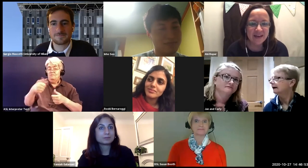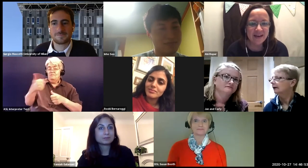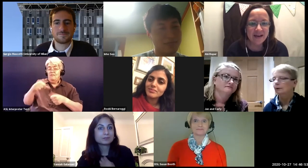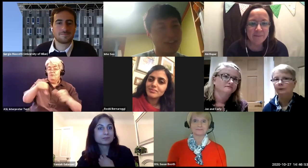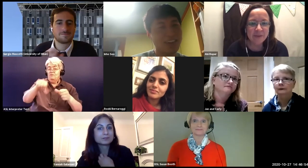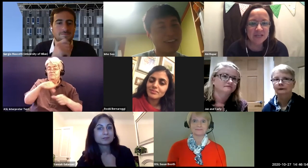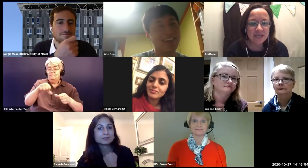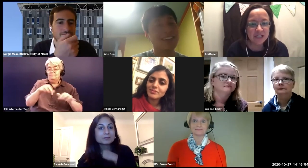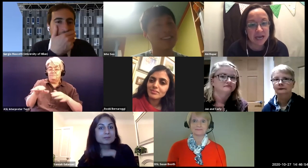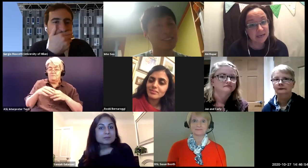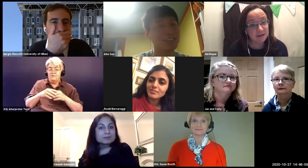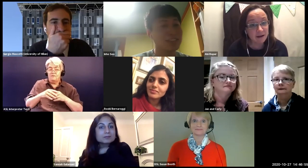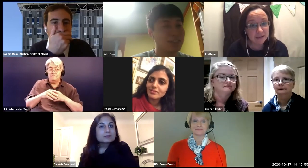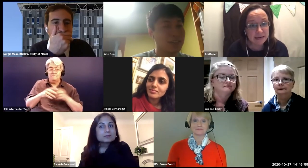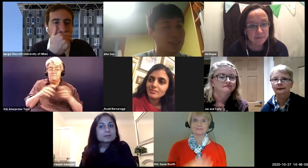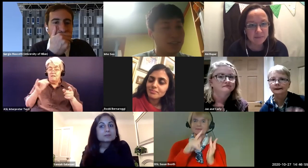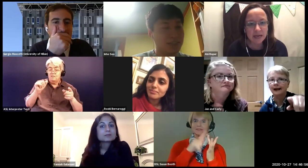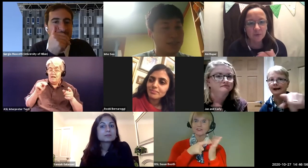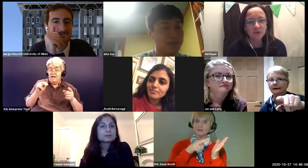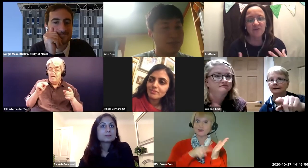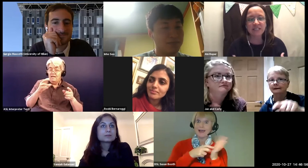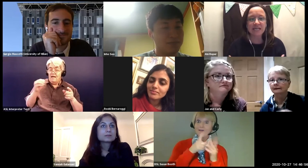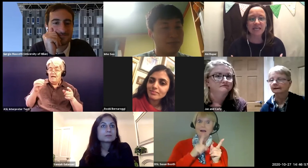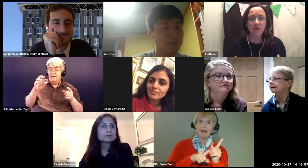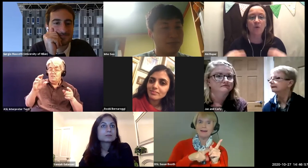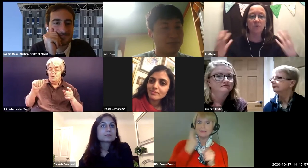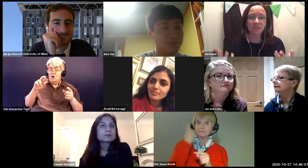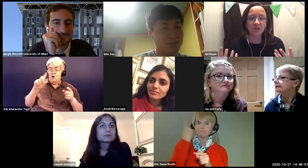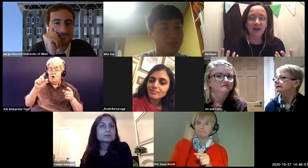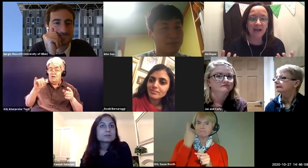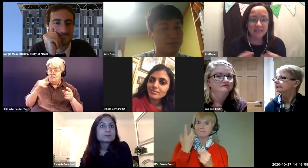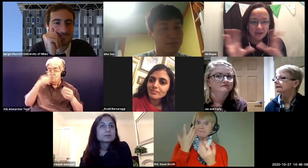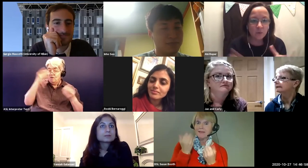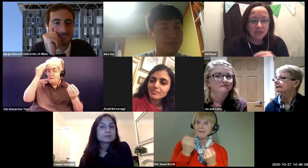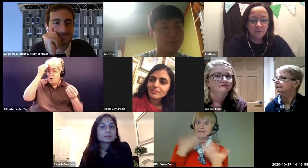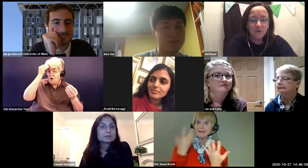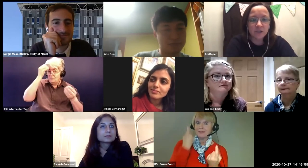um Jan and Carly maybe I wonder if there's any thoughts that you've had when you've watched